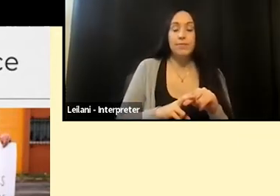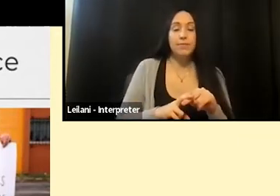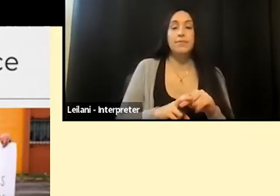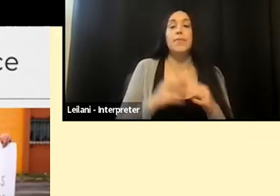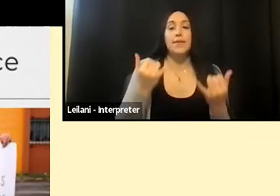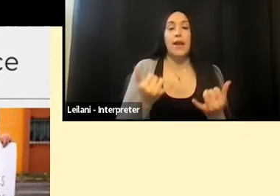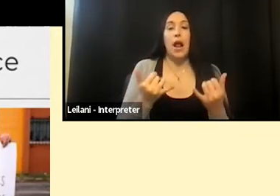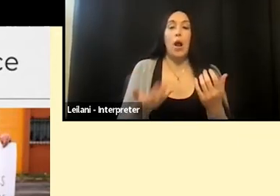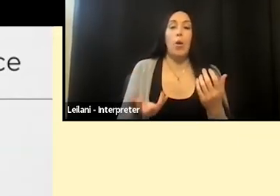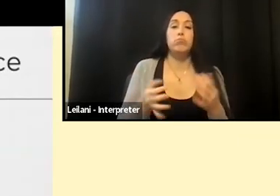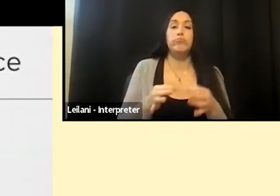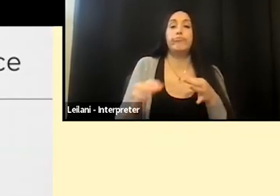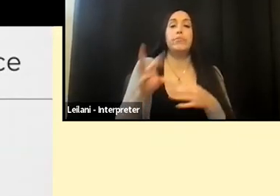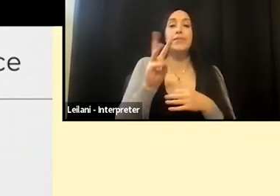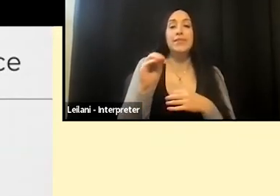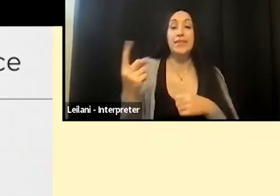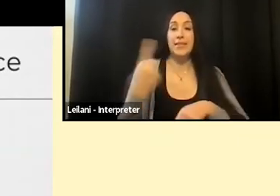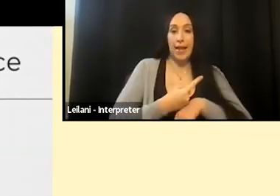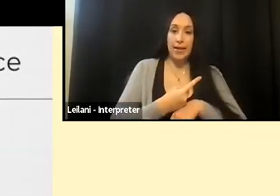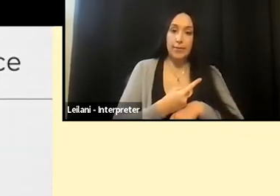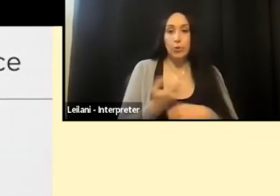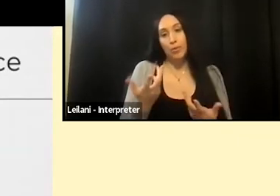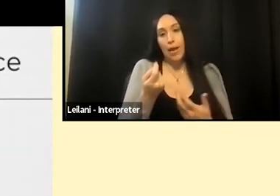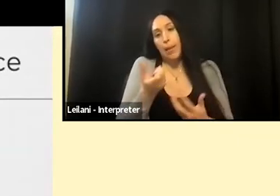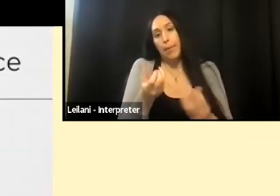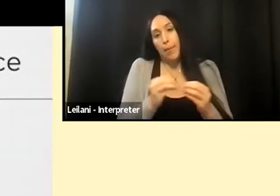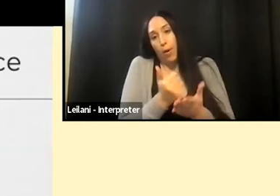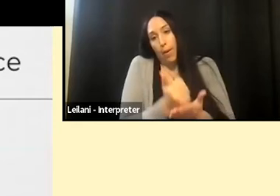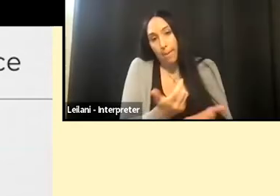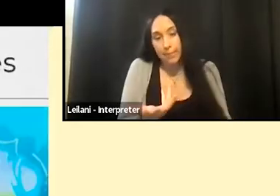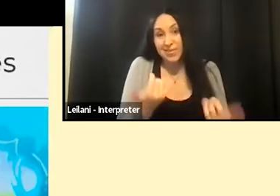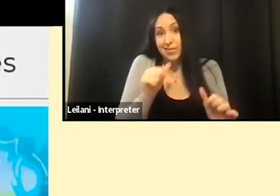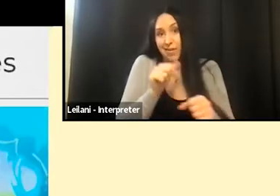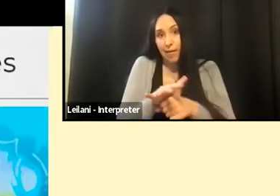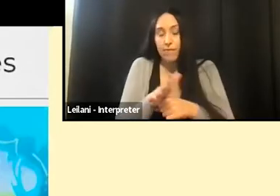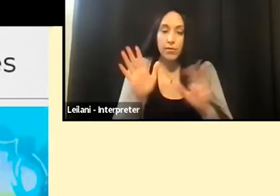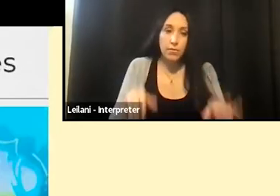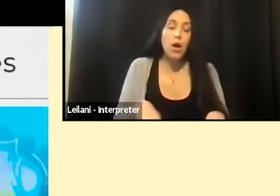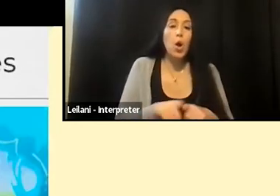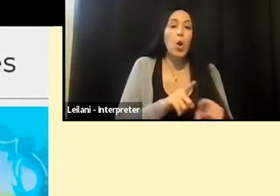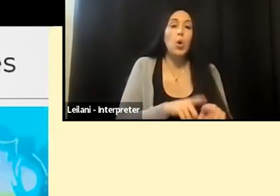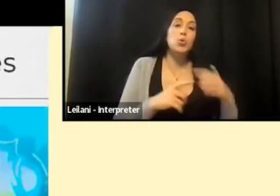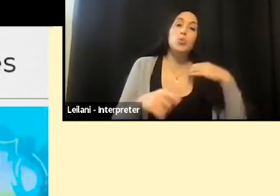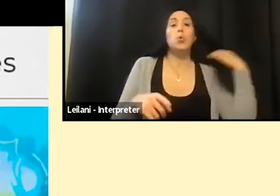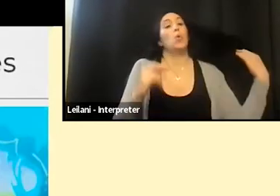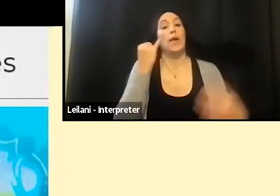We also are advocating for right to counsel. So if you, as a landlord, wanna take your tenant to court,